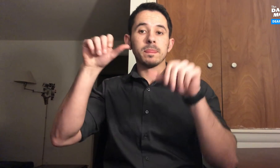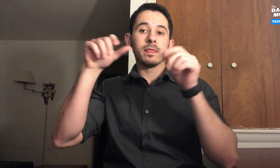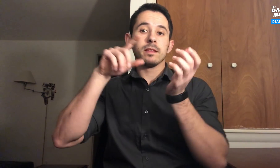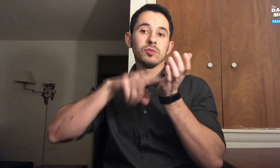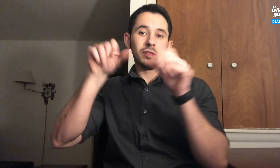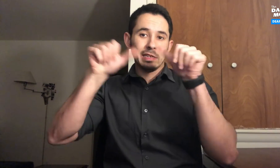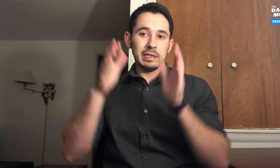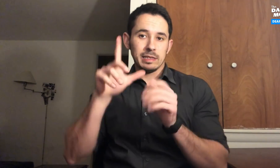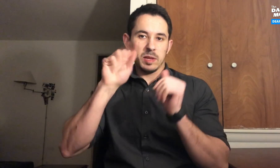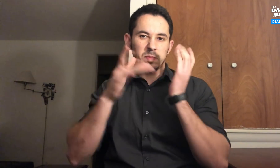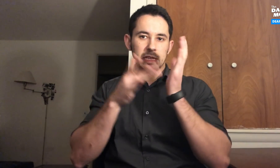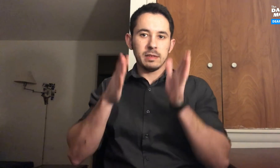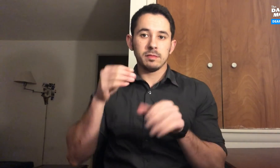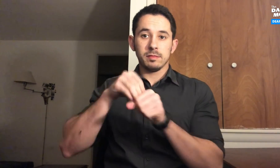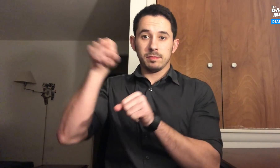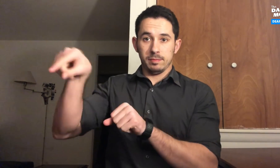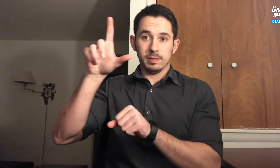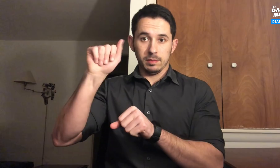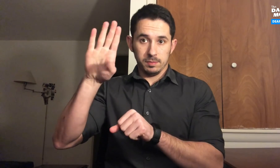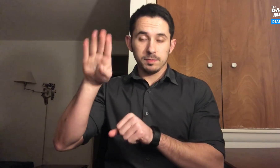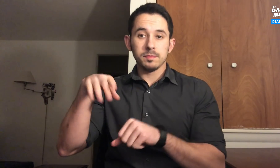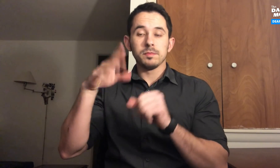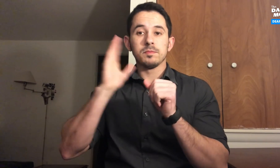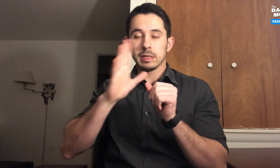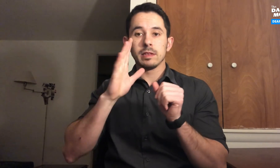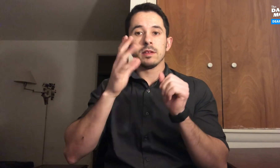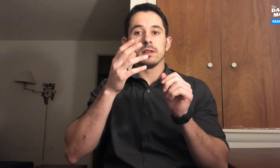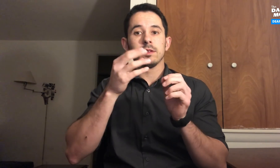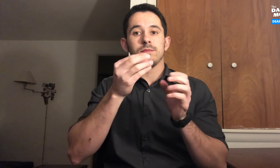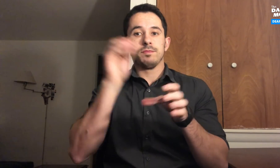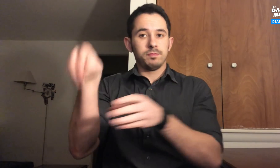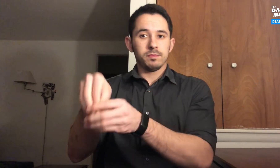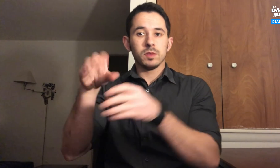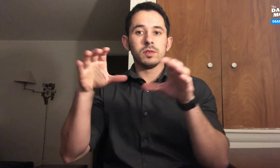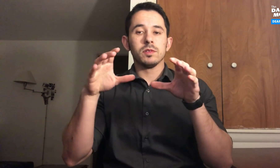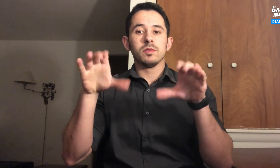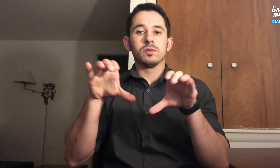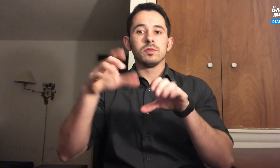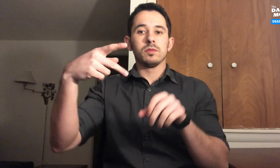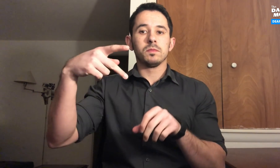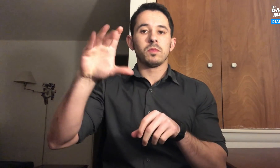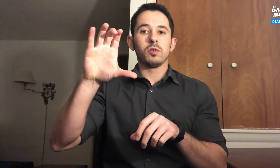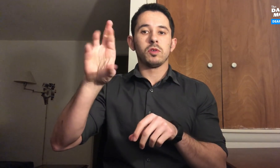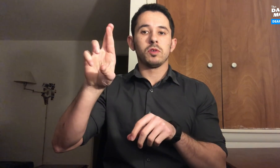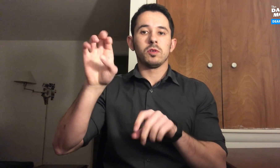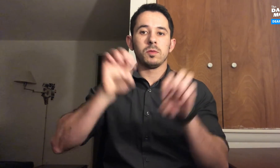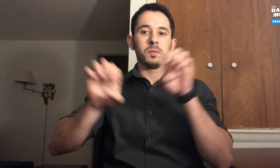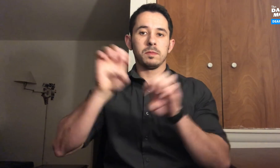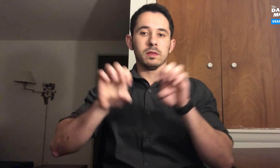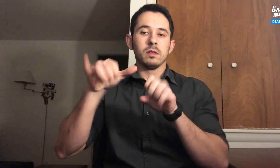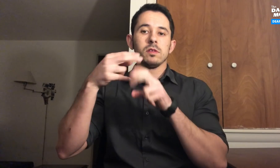Lab technicians in the lab will do a PCR experiment,